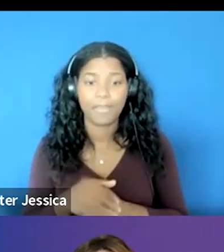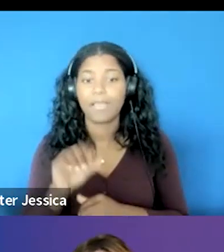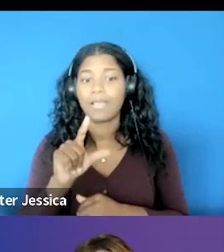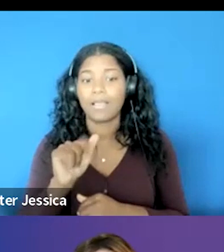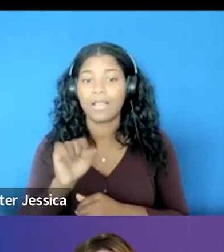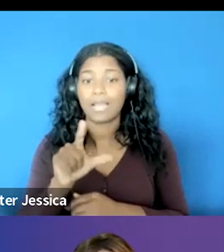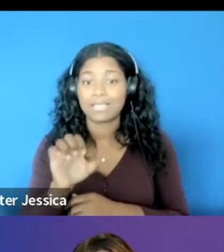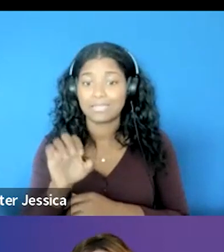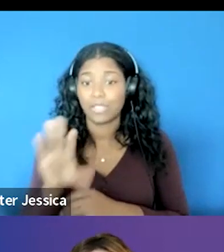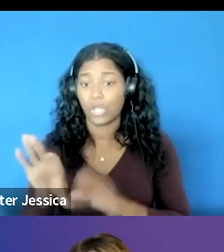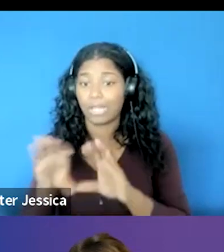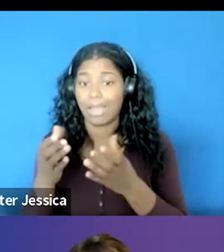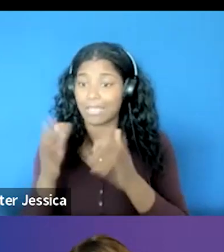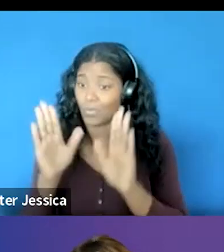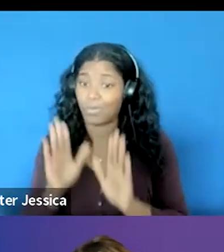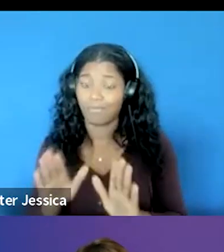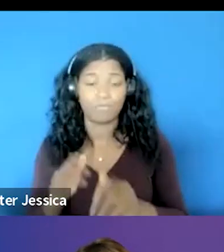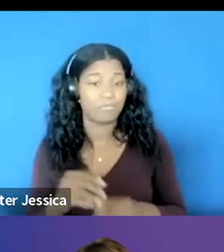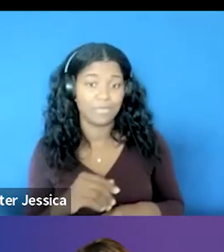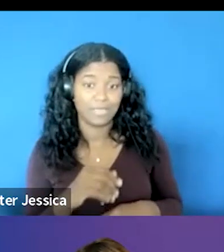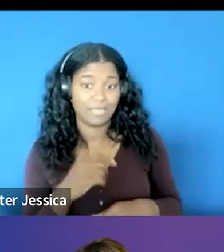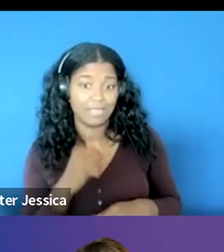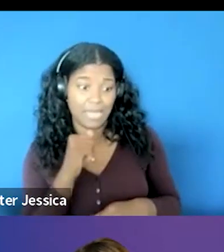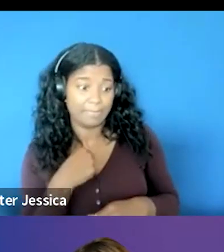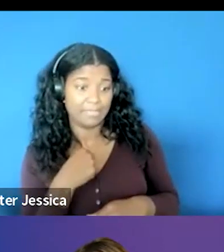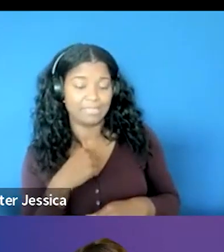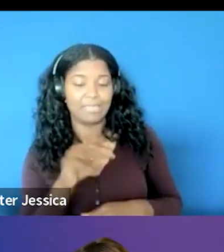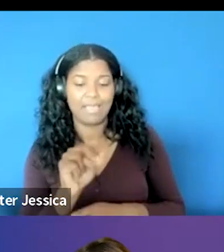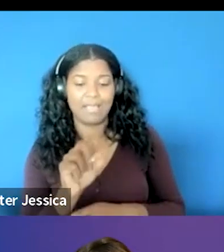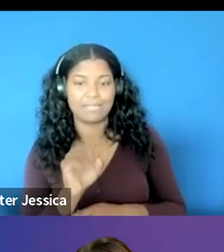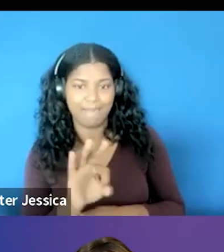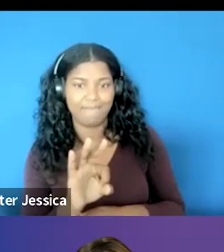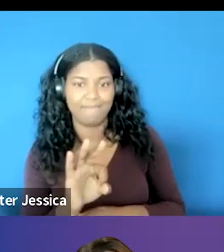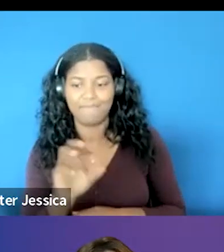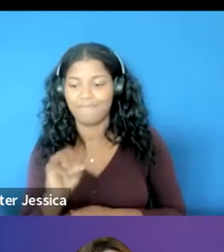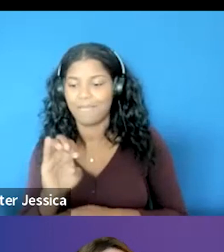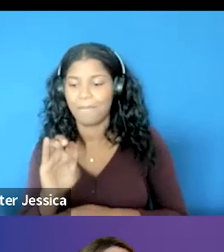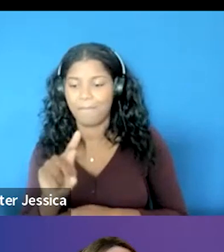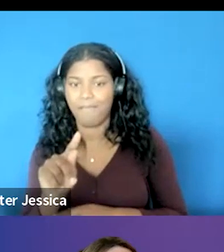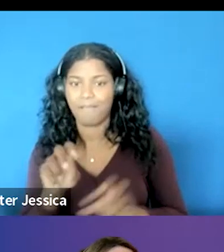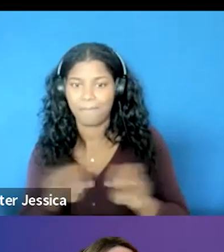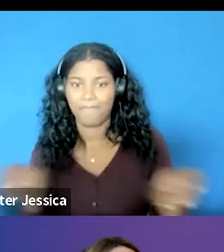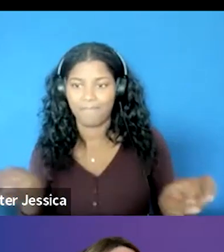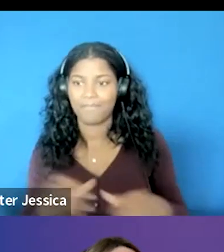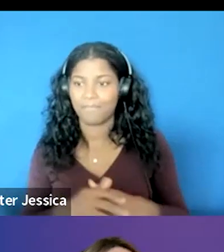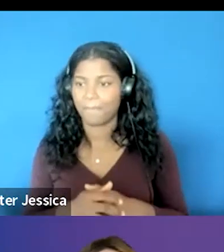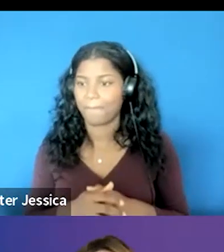Leslie Rissler: It's not of me, it's of NSF, it's an NSF mock panel. Manju Hingorani: I meant the one you mentioned.